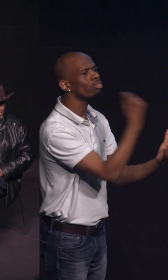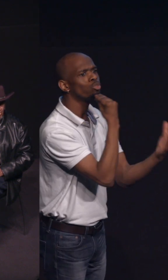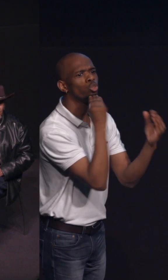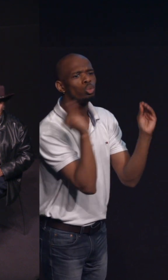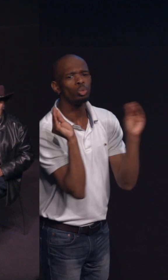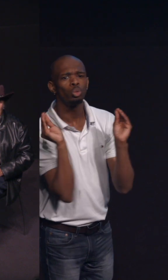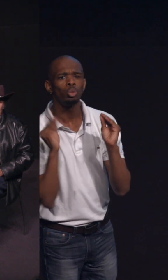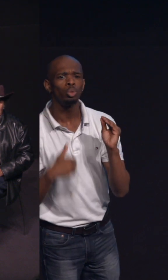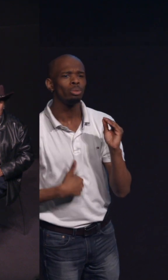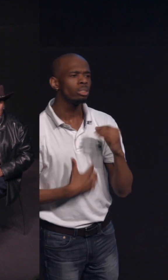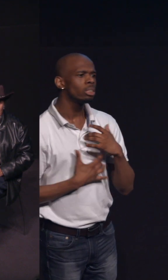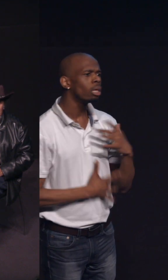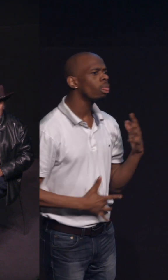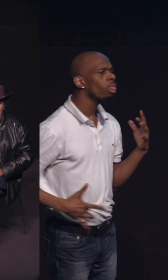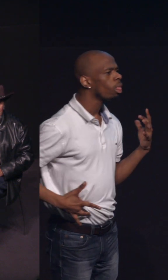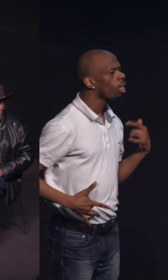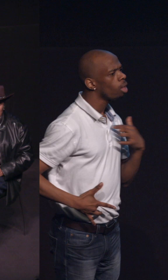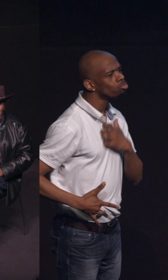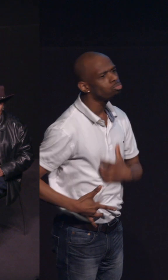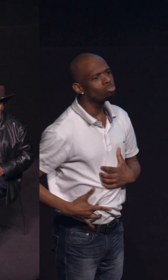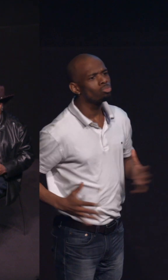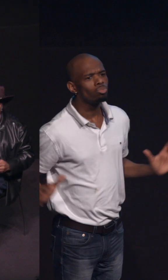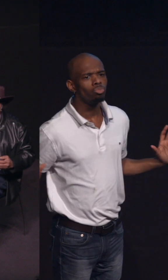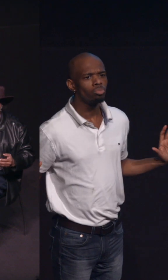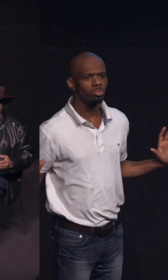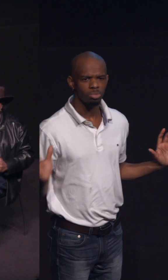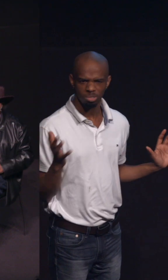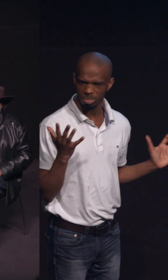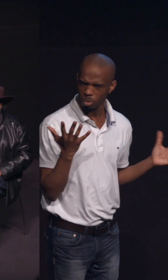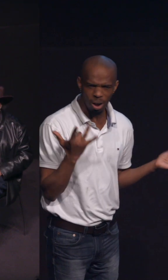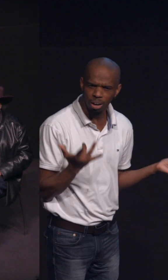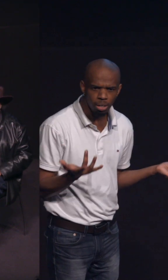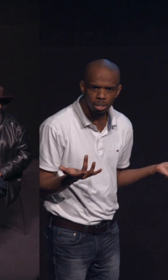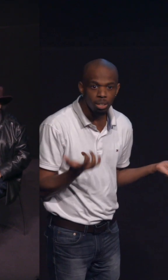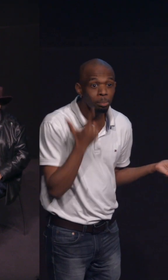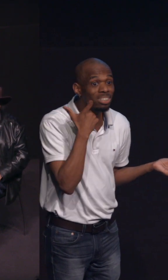We shouldn't have any hunger. But like I says, it because of money.